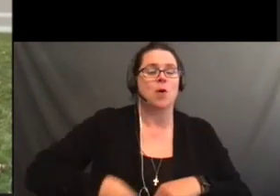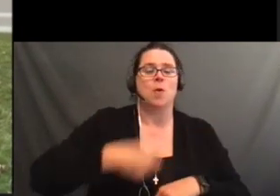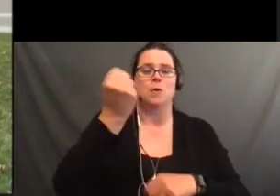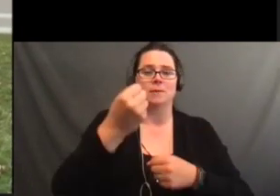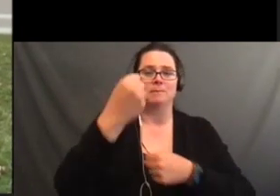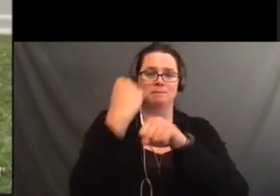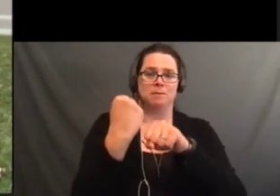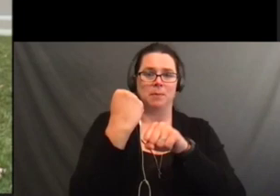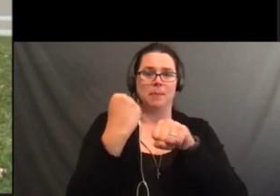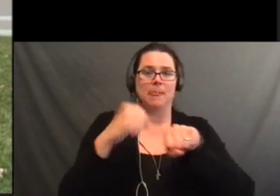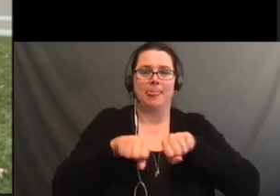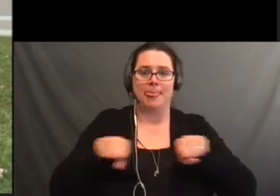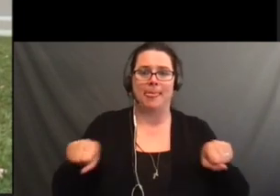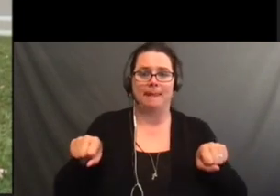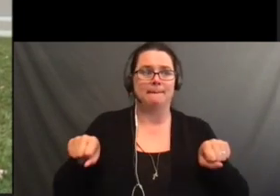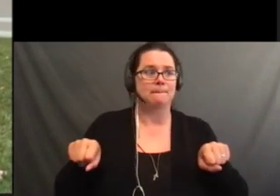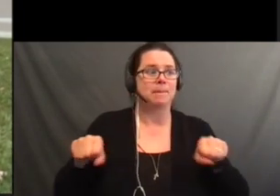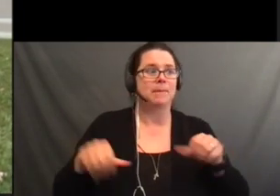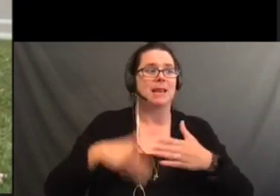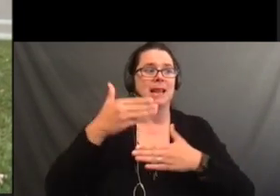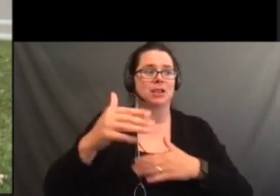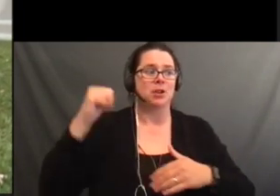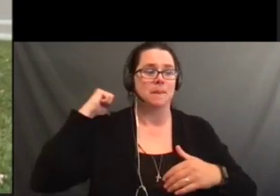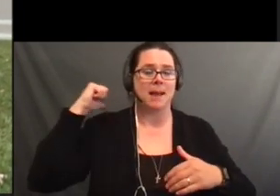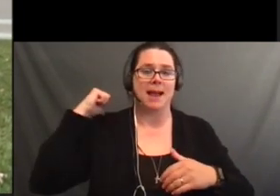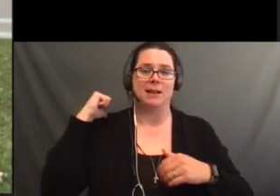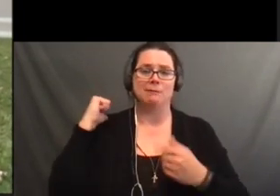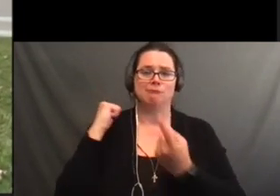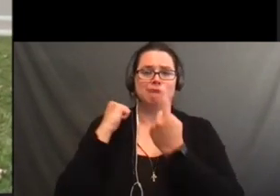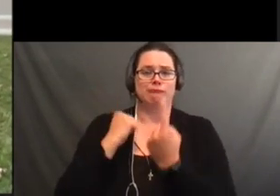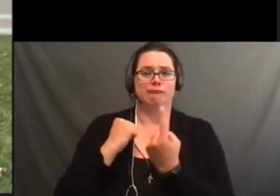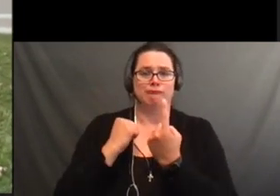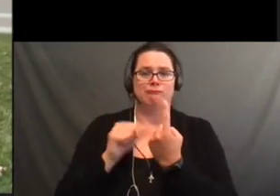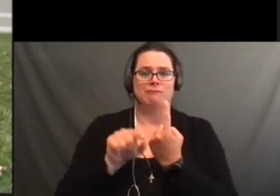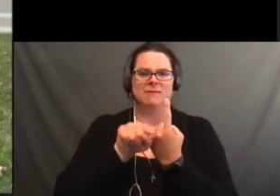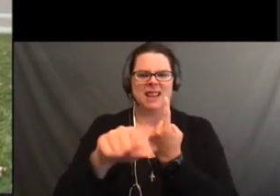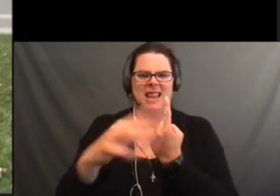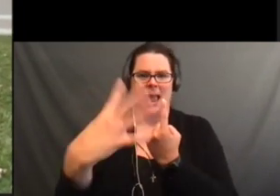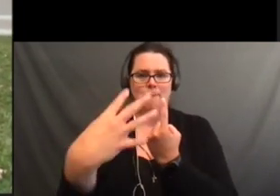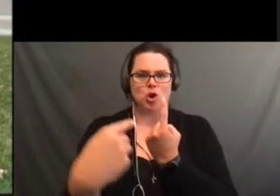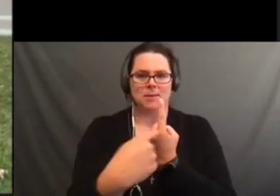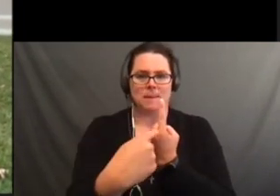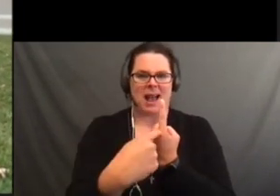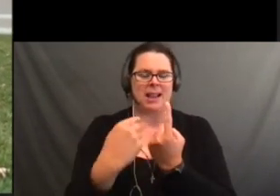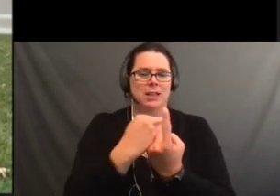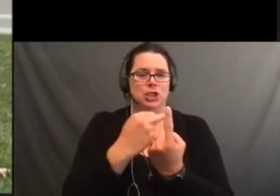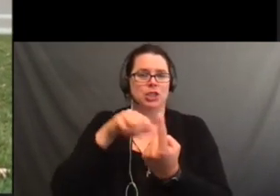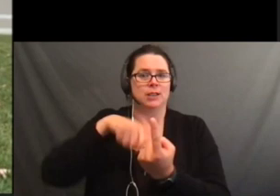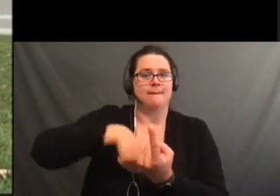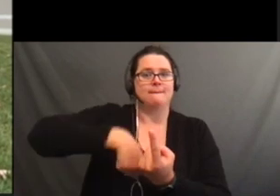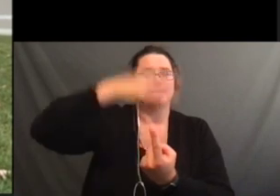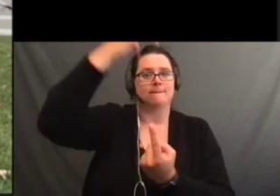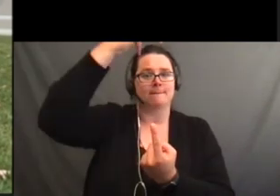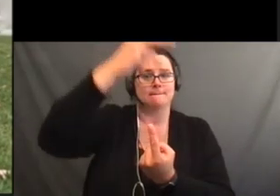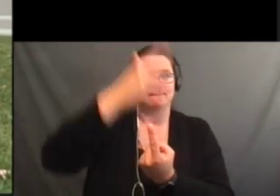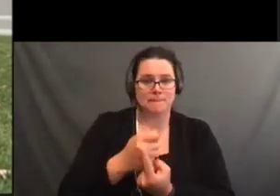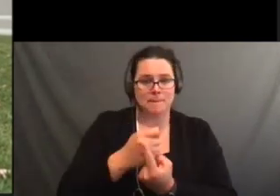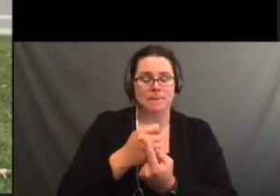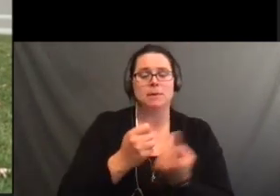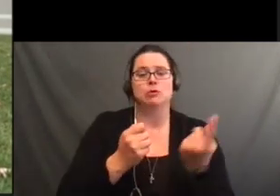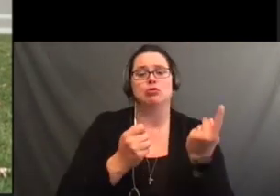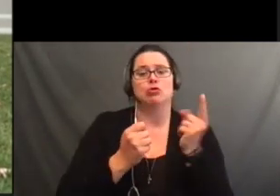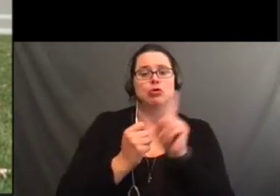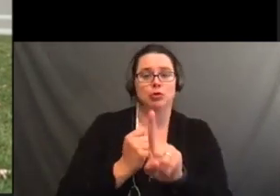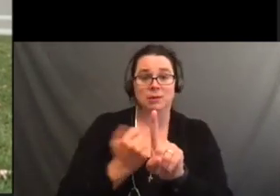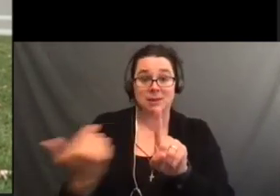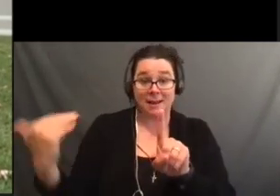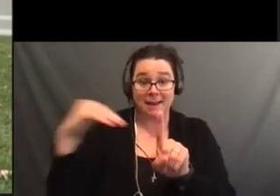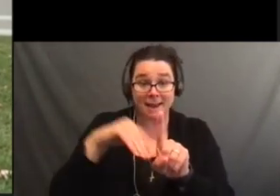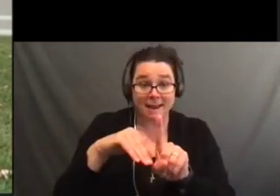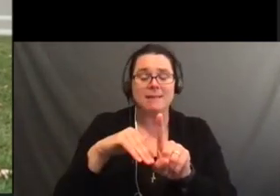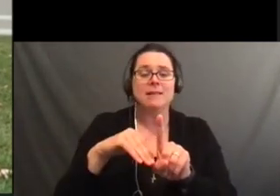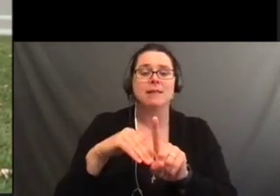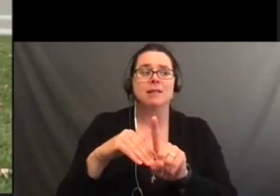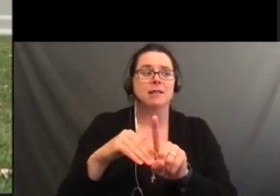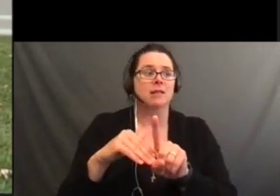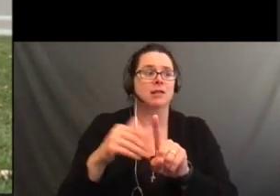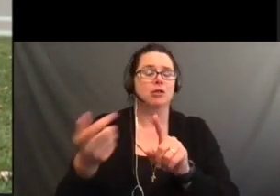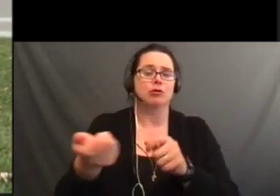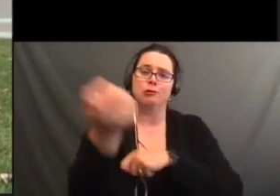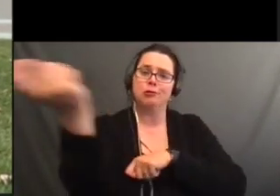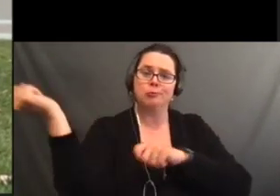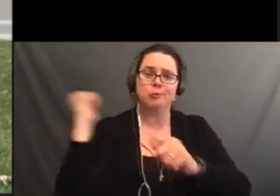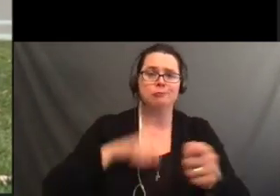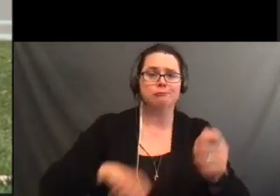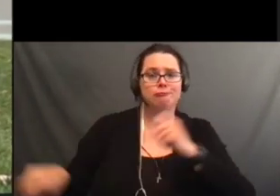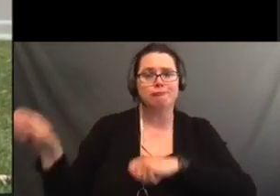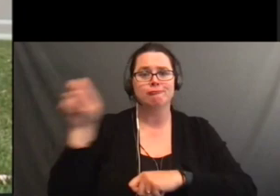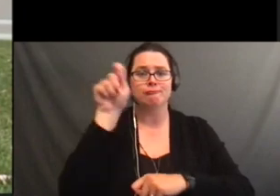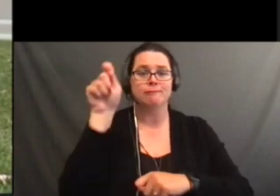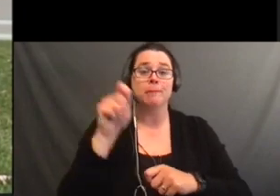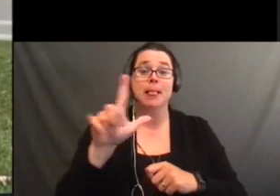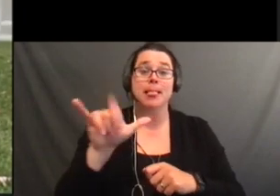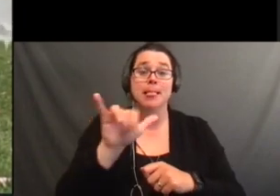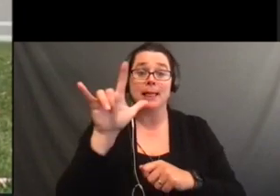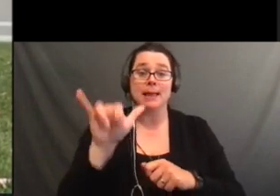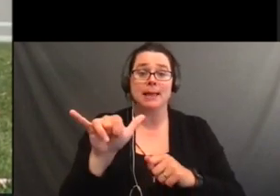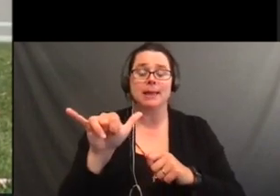But that is basically how you create the sound